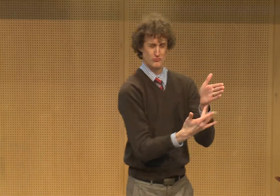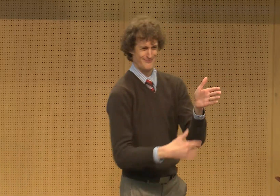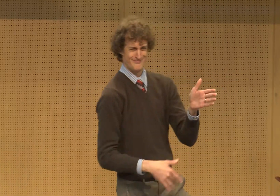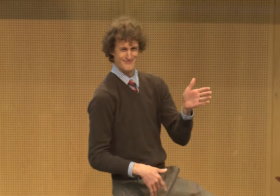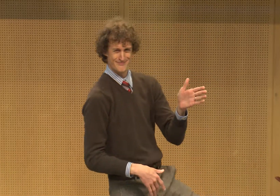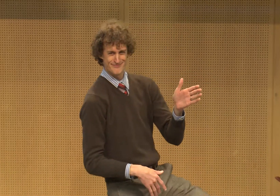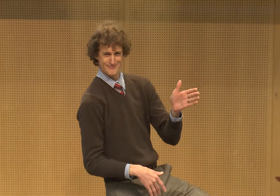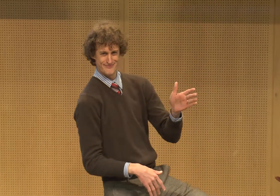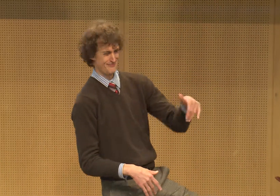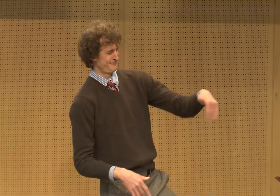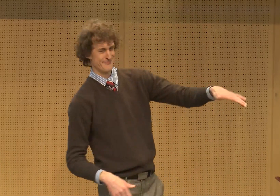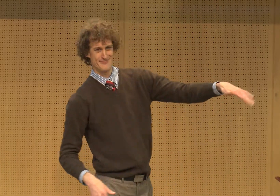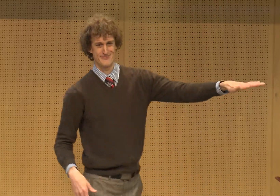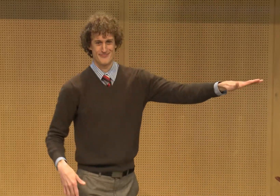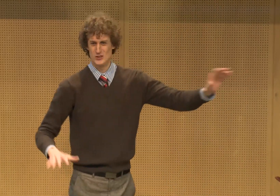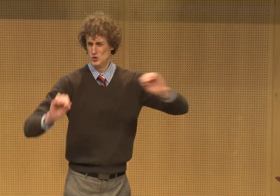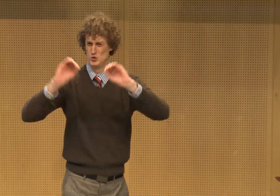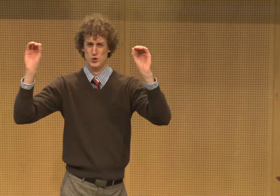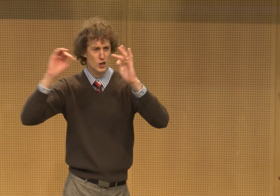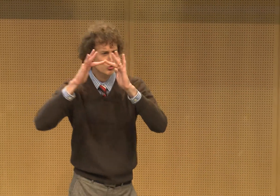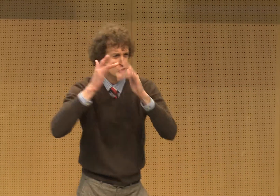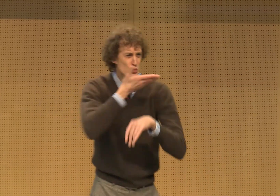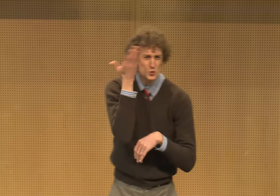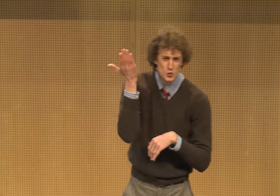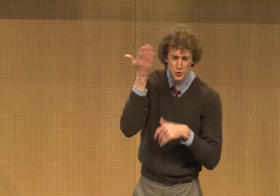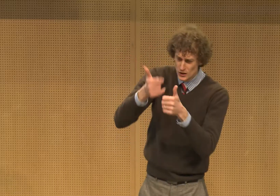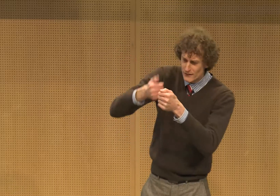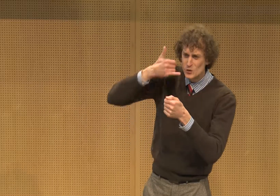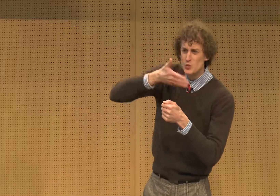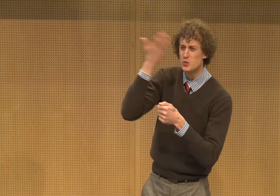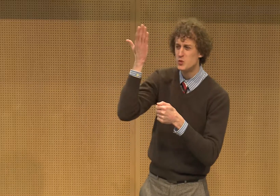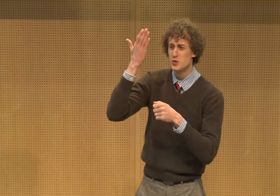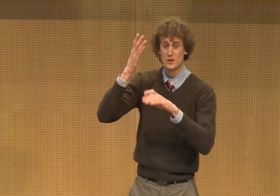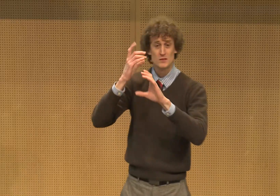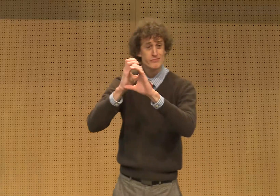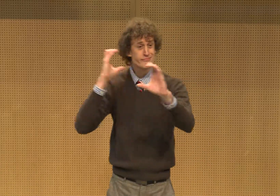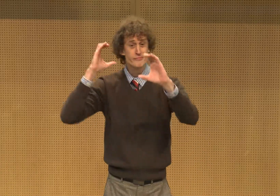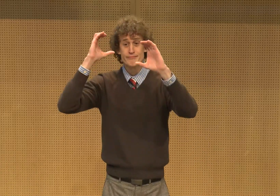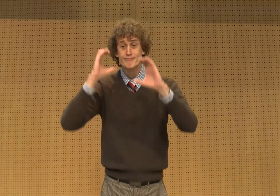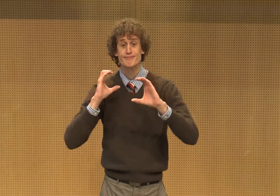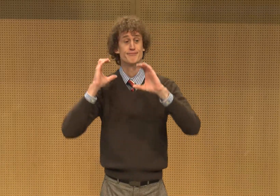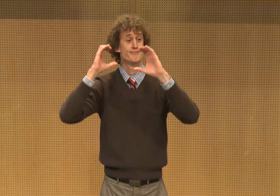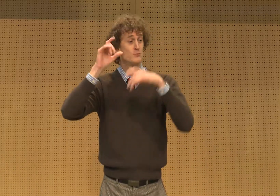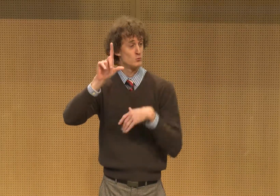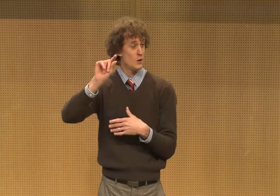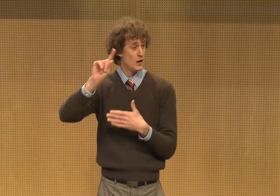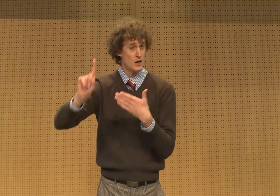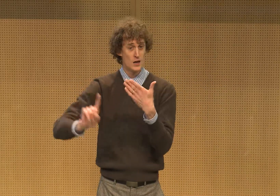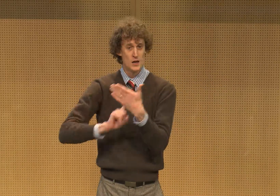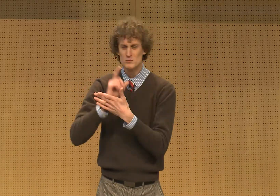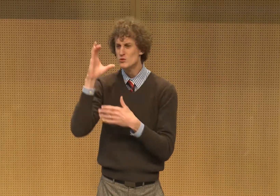And when I was traveling, I had no technology. I didn't bring any of it with me.